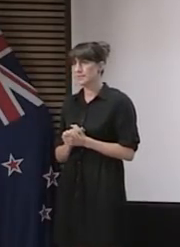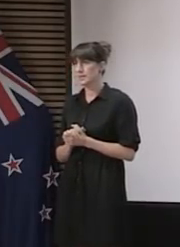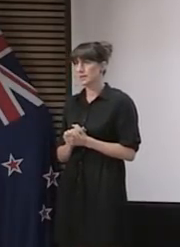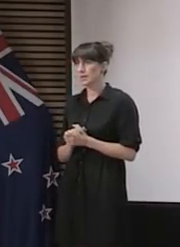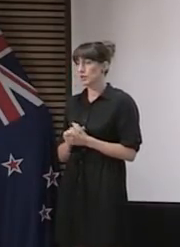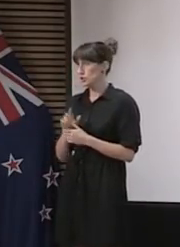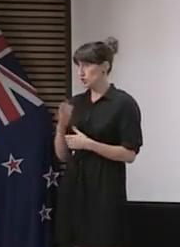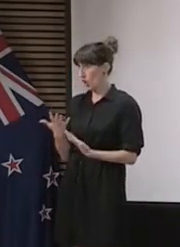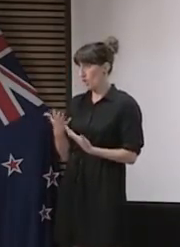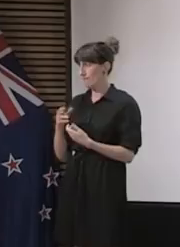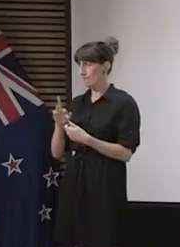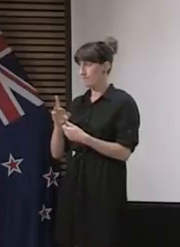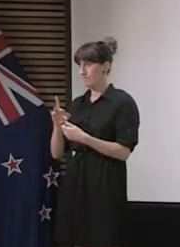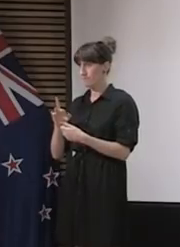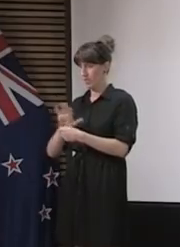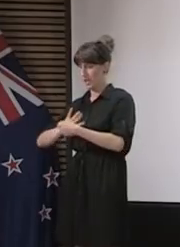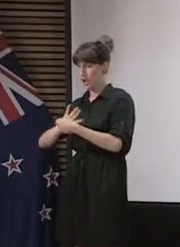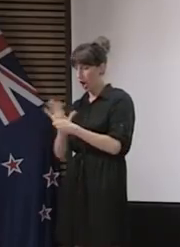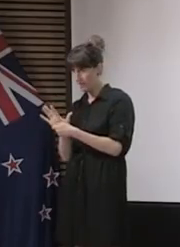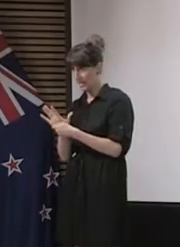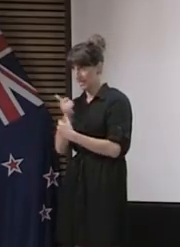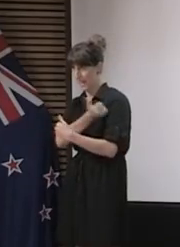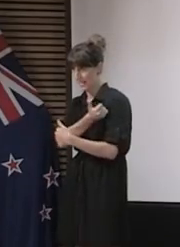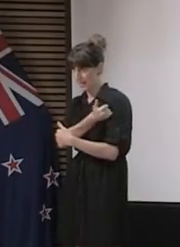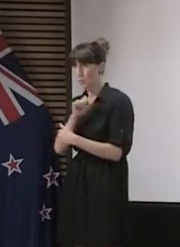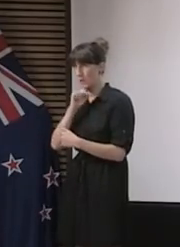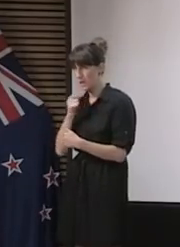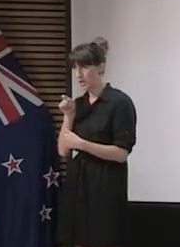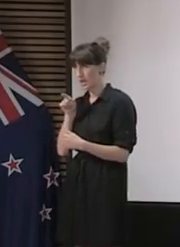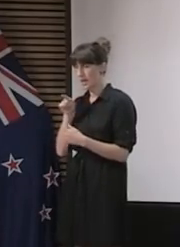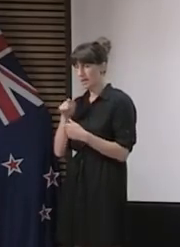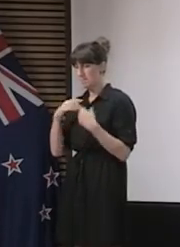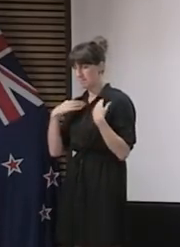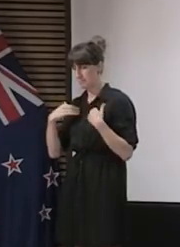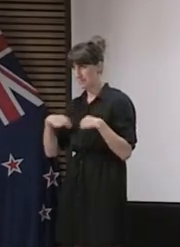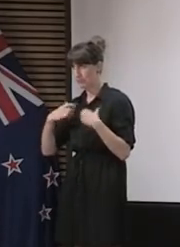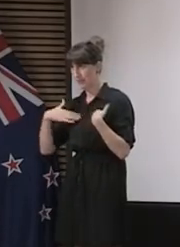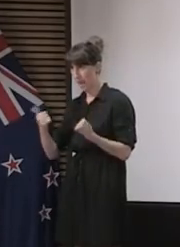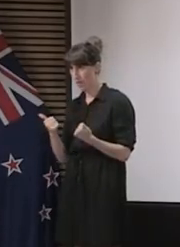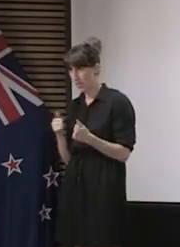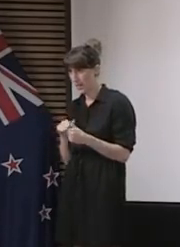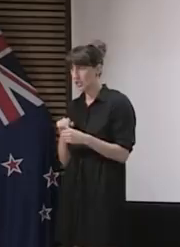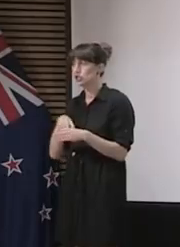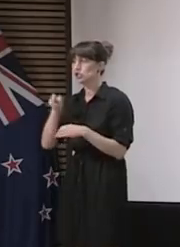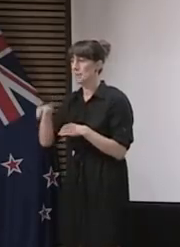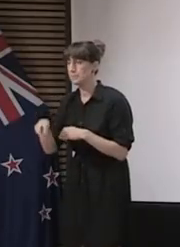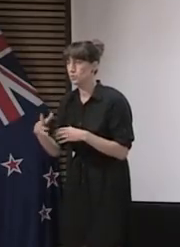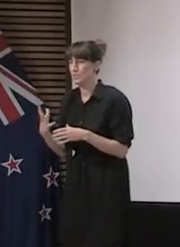you had to do giventhe lack of distribution withthe flu vaccine? Thedistribution was there butbecause of the extraordinarycircumstances